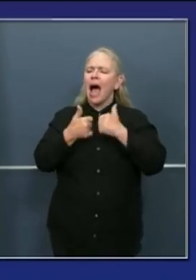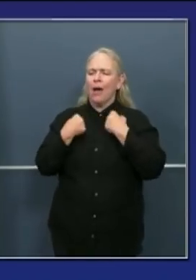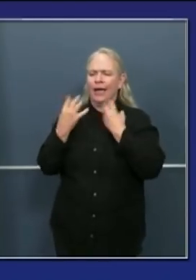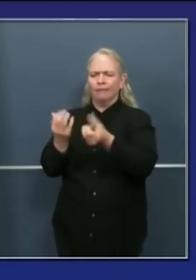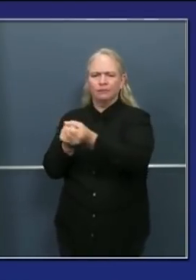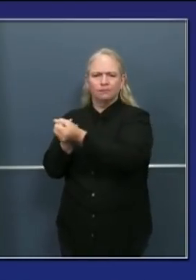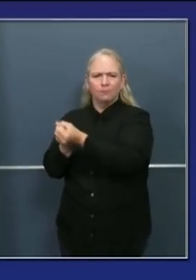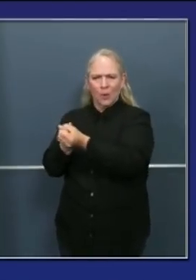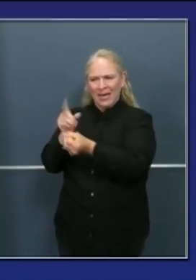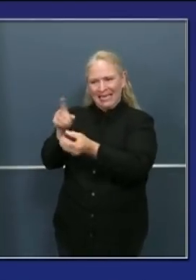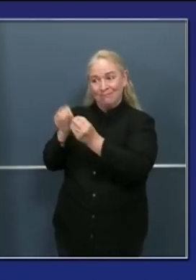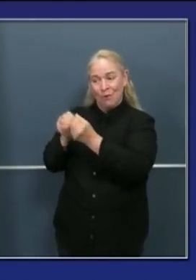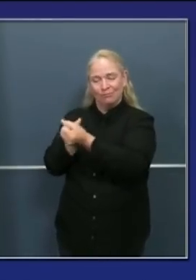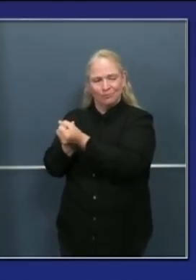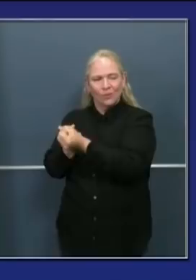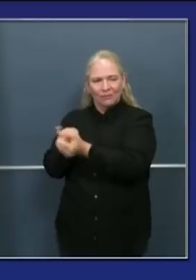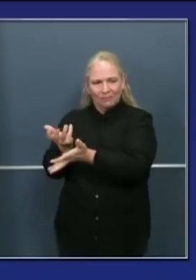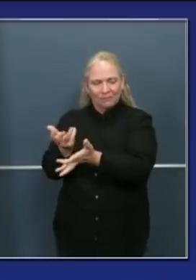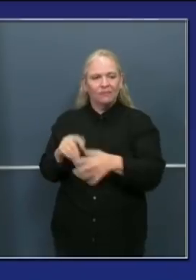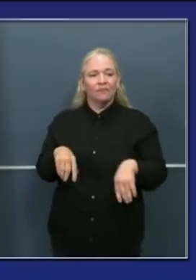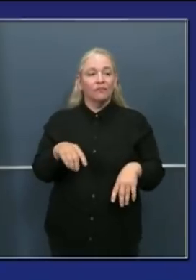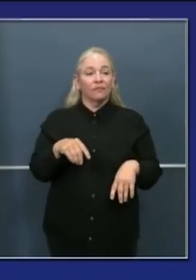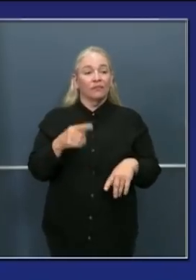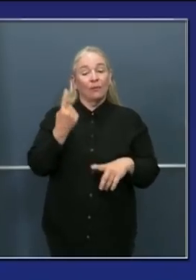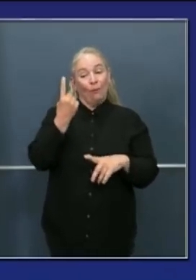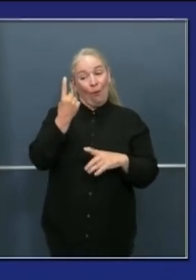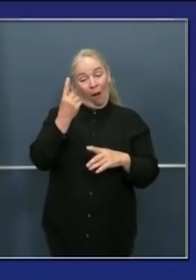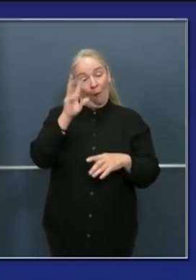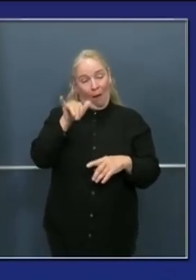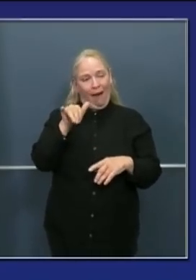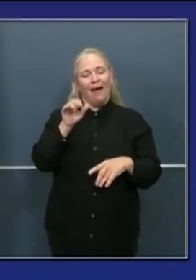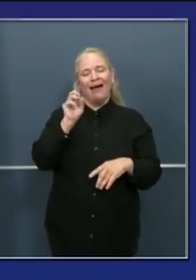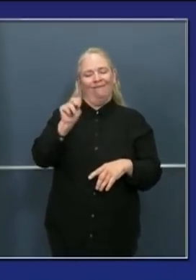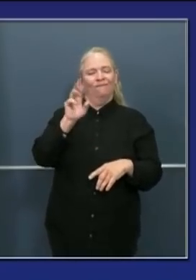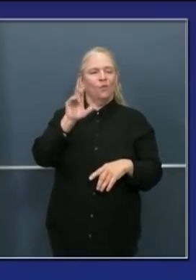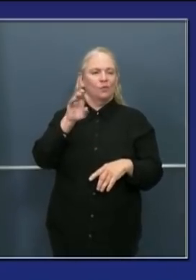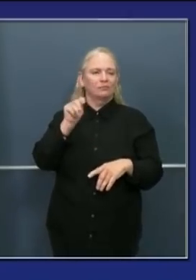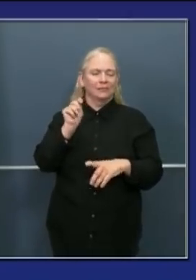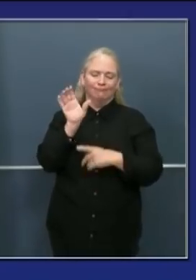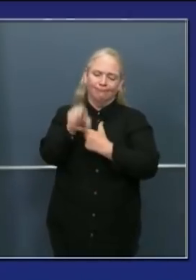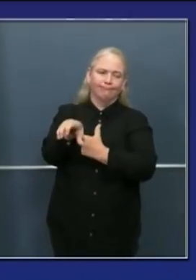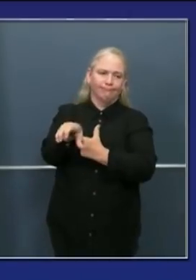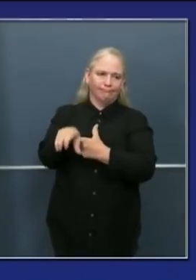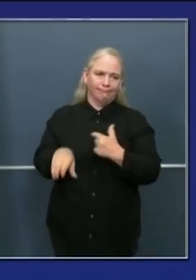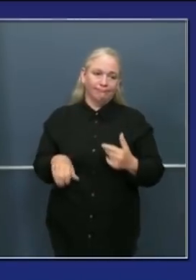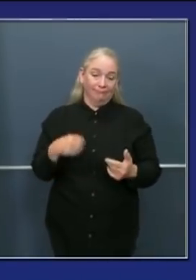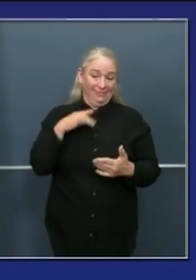TECHNICAL ASSISTANCE ON THE MONITORING LIST IS TO DO MORE